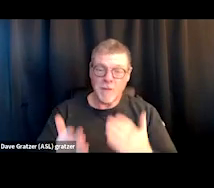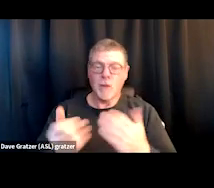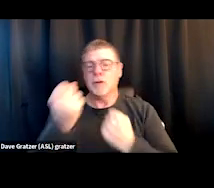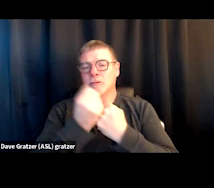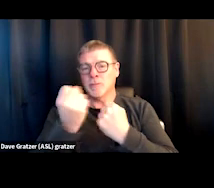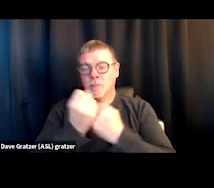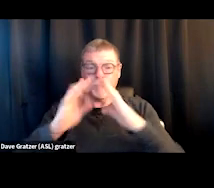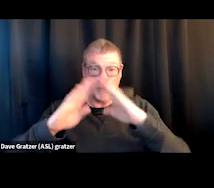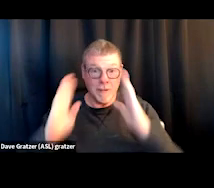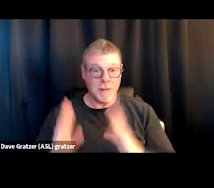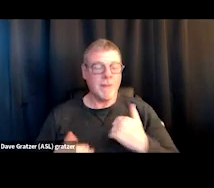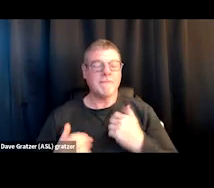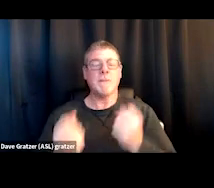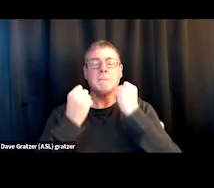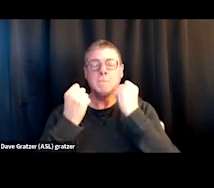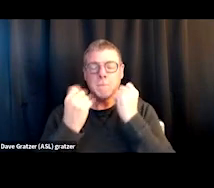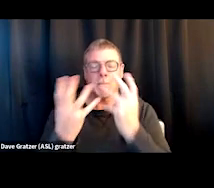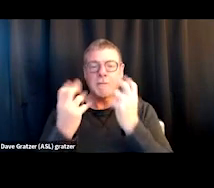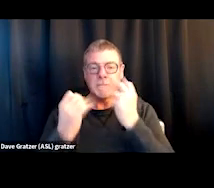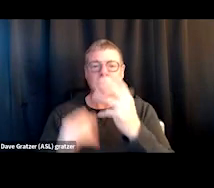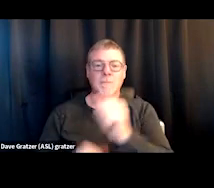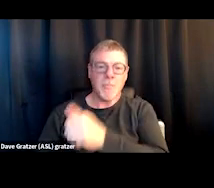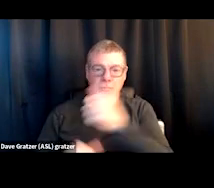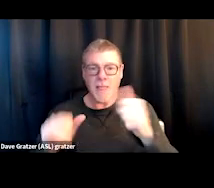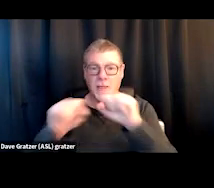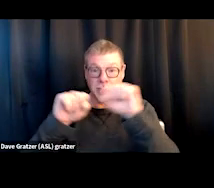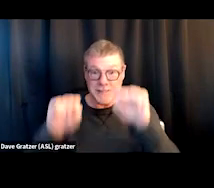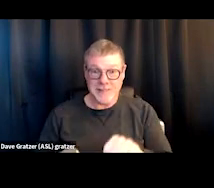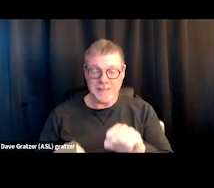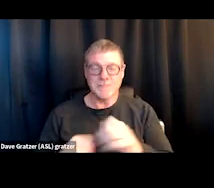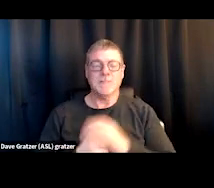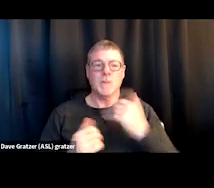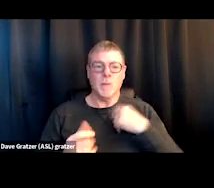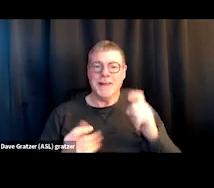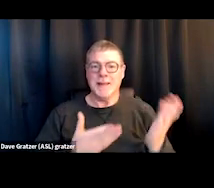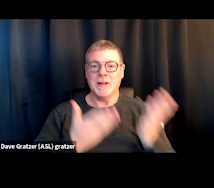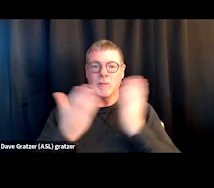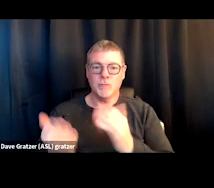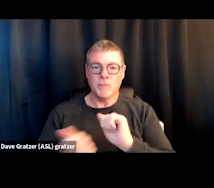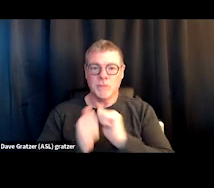that there's so many other systems that we need to bring together in our partnership,